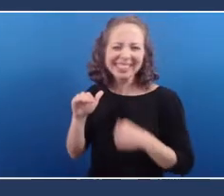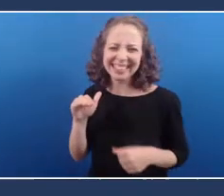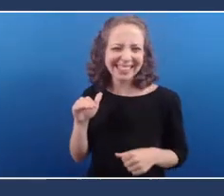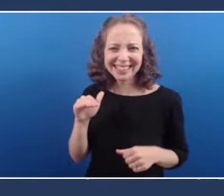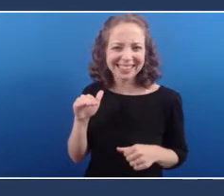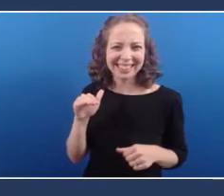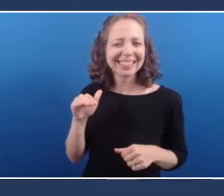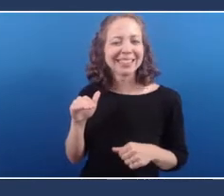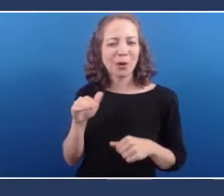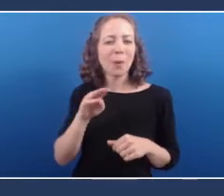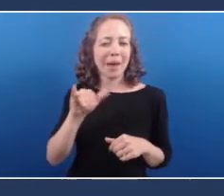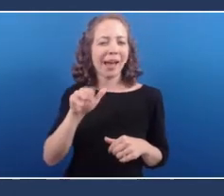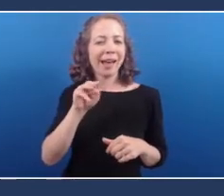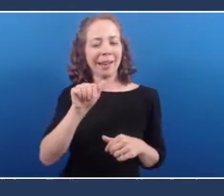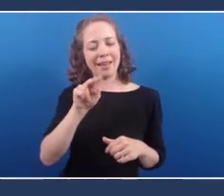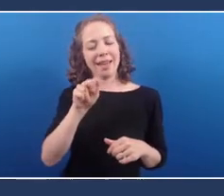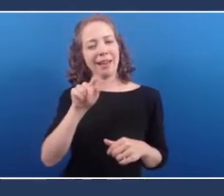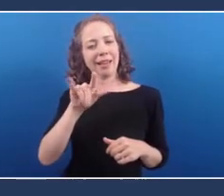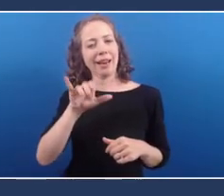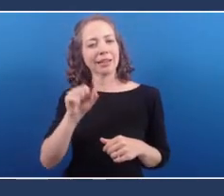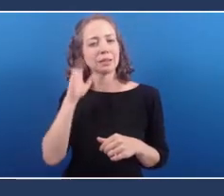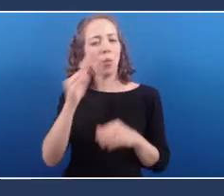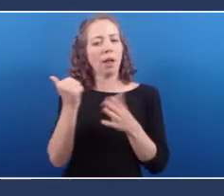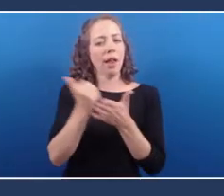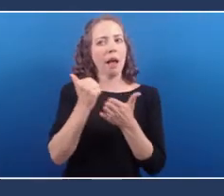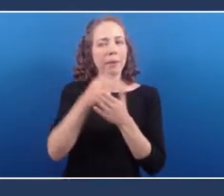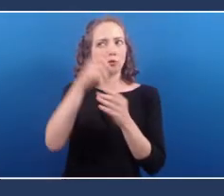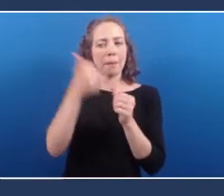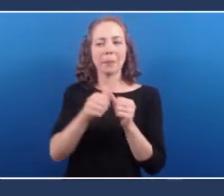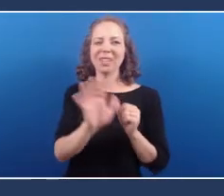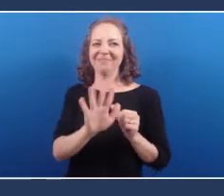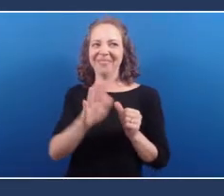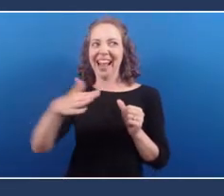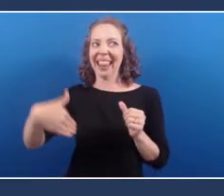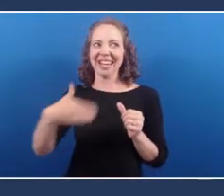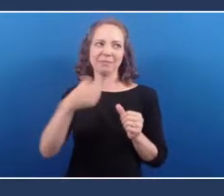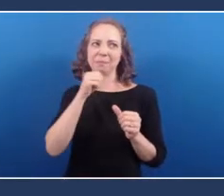This is really especially important for managers. If it’s important, send that email.